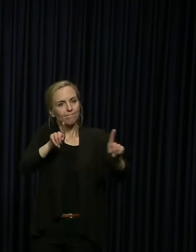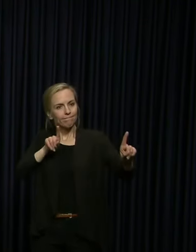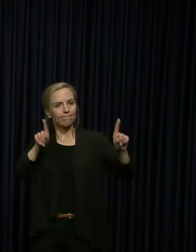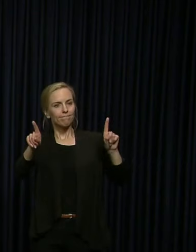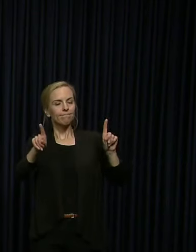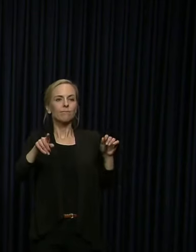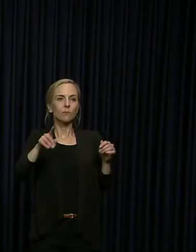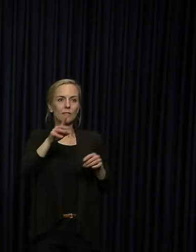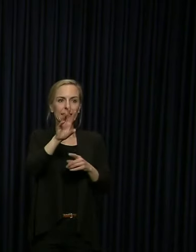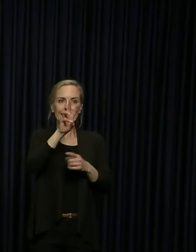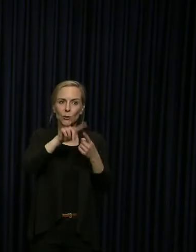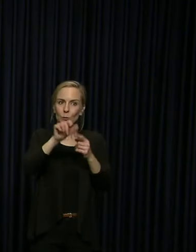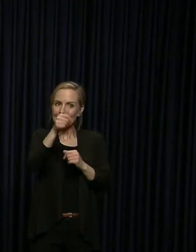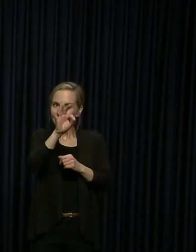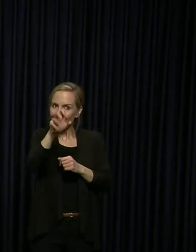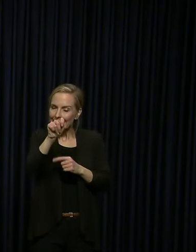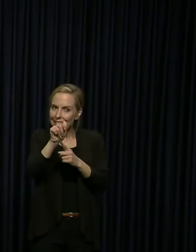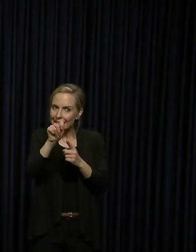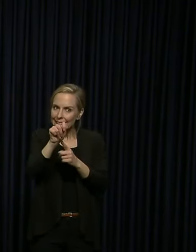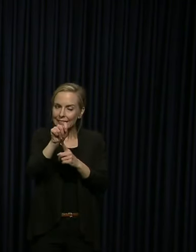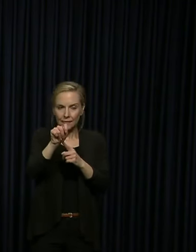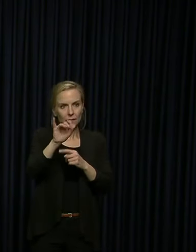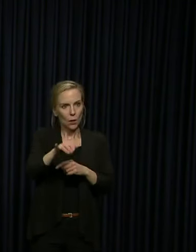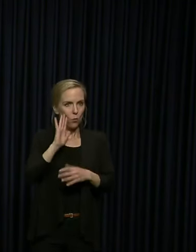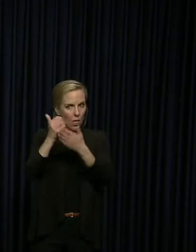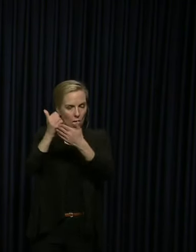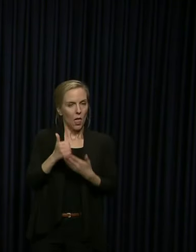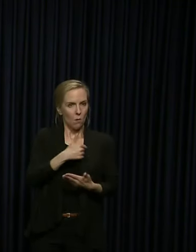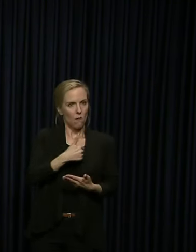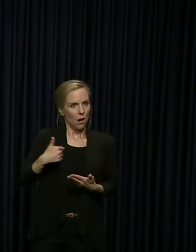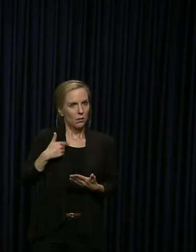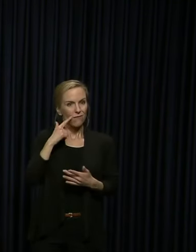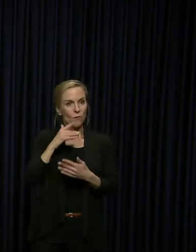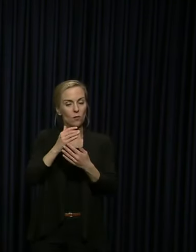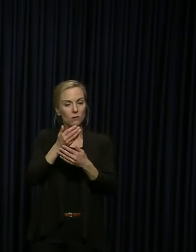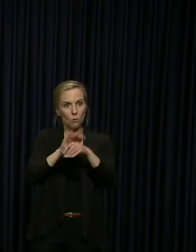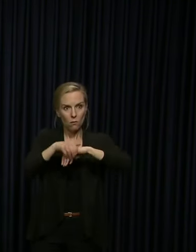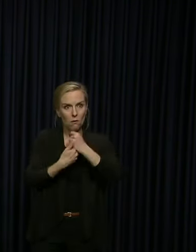STATE. THE GOAL IS GOING TO BE TO USE THAT OUTSIDE THE GOLDEN TRIANGLE